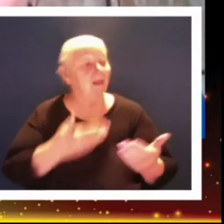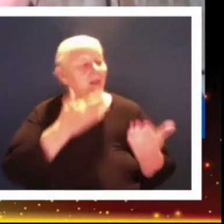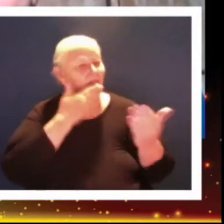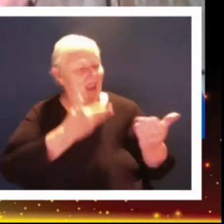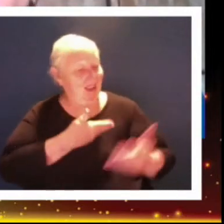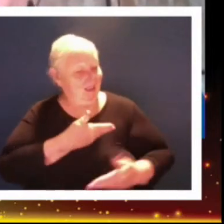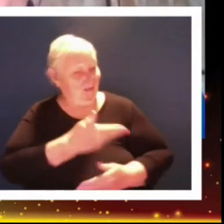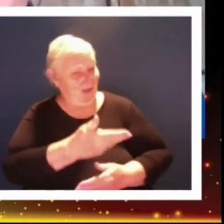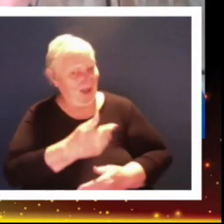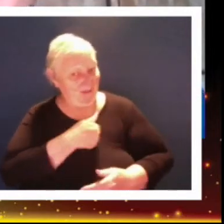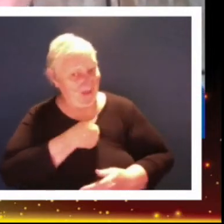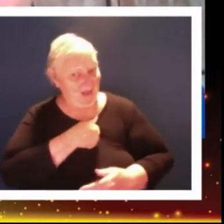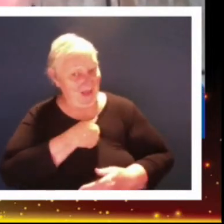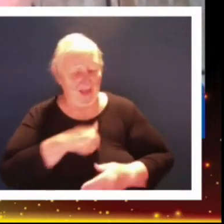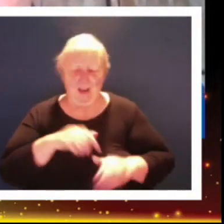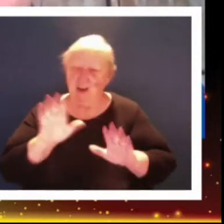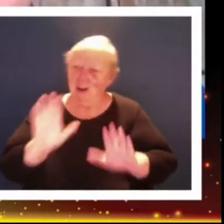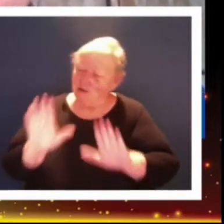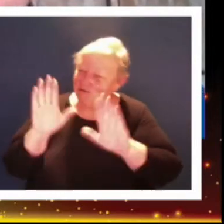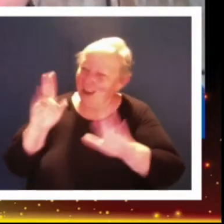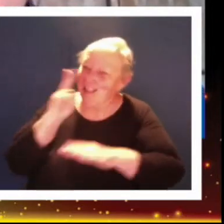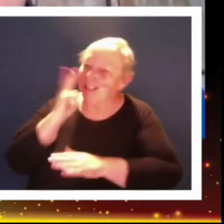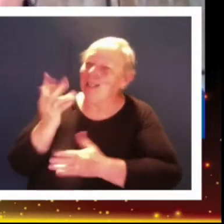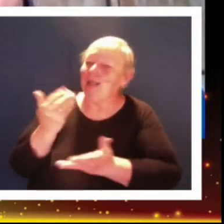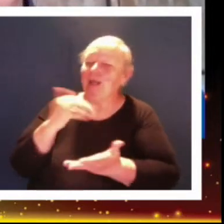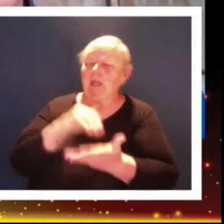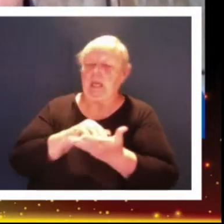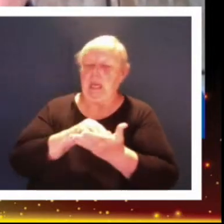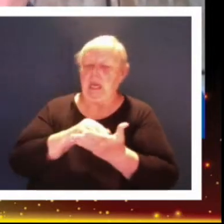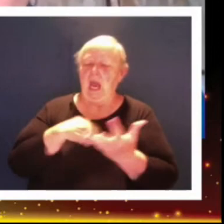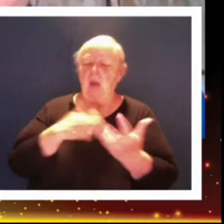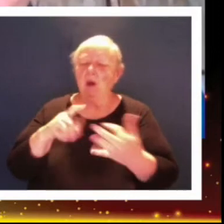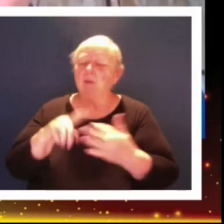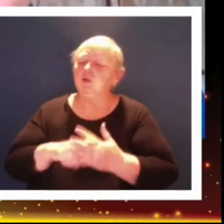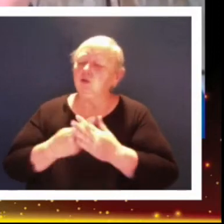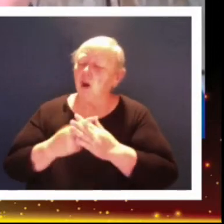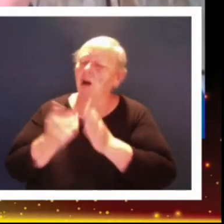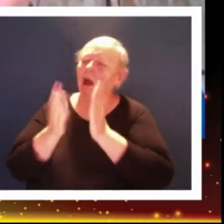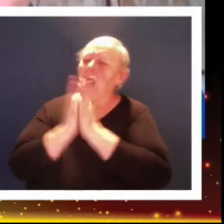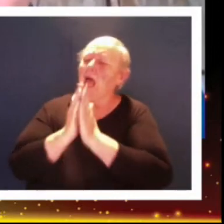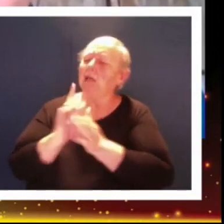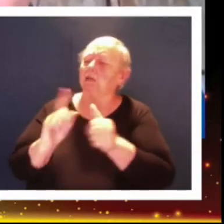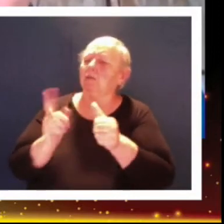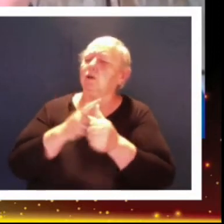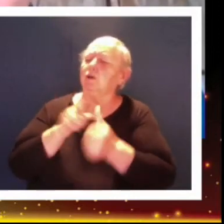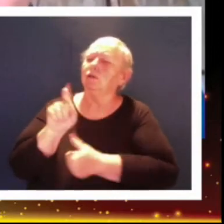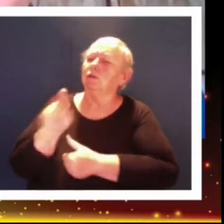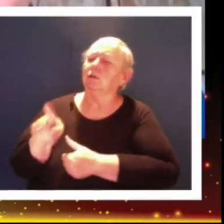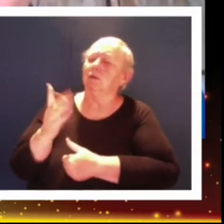And I wanted to start off by asking you, what made you feel like this was the time for you to give this talk?